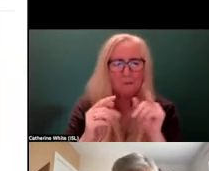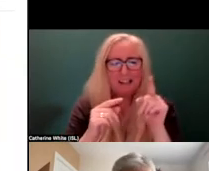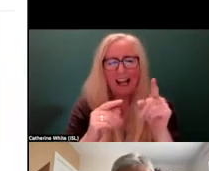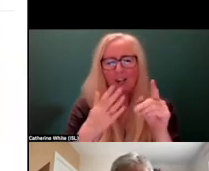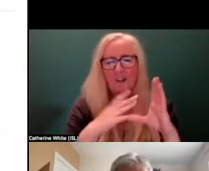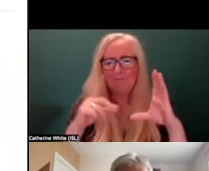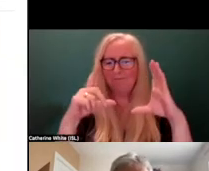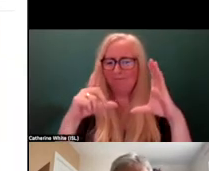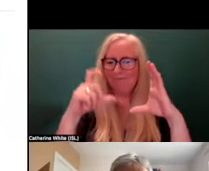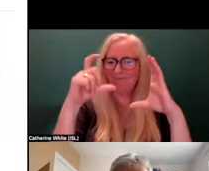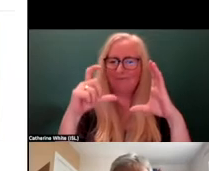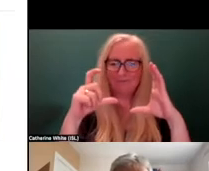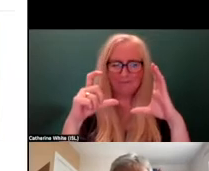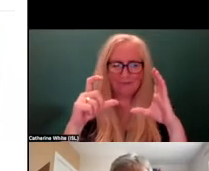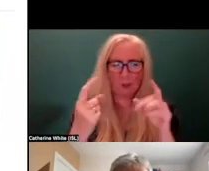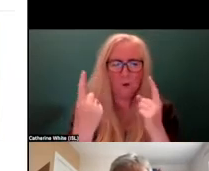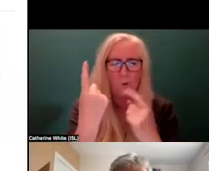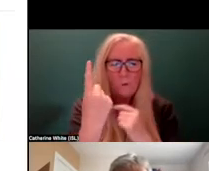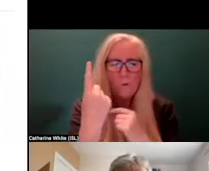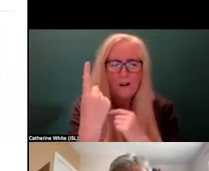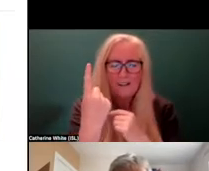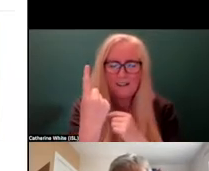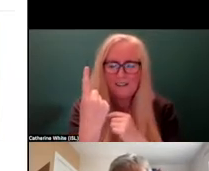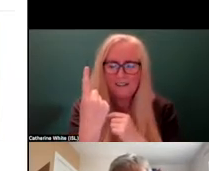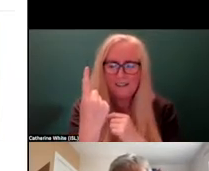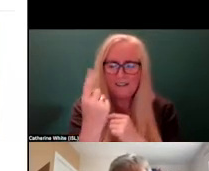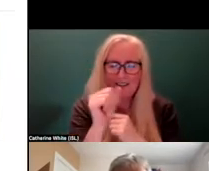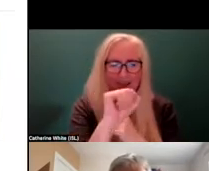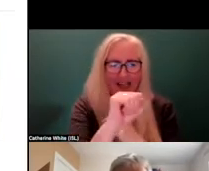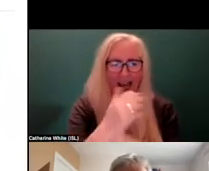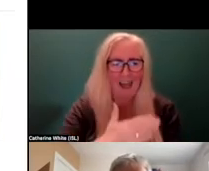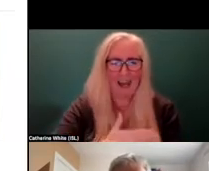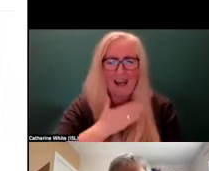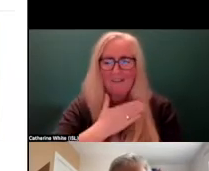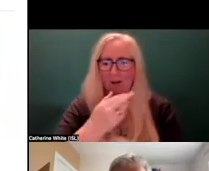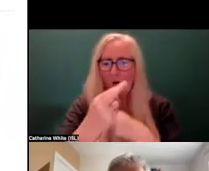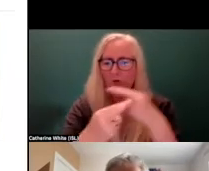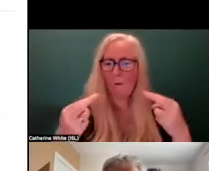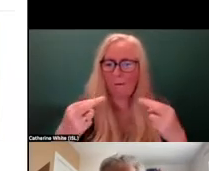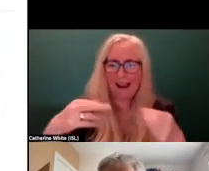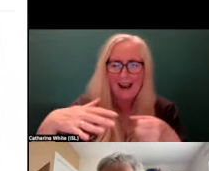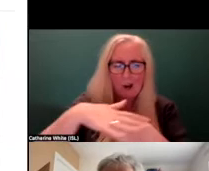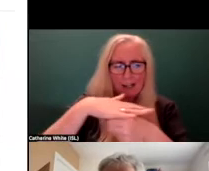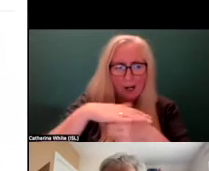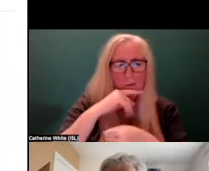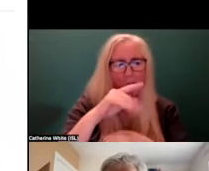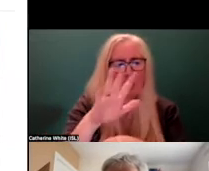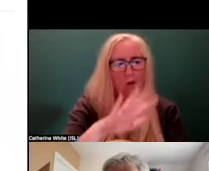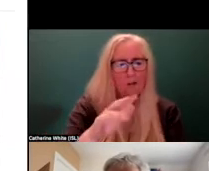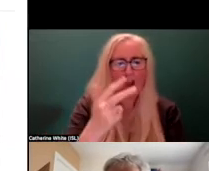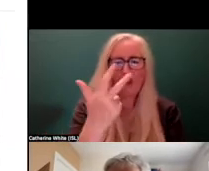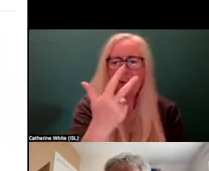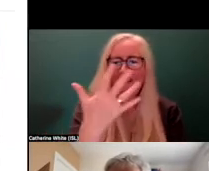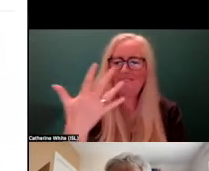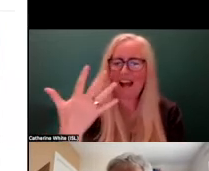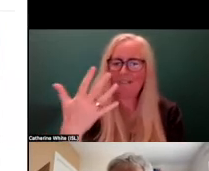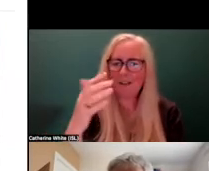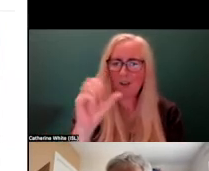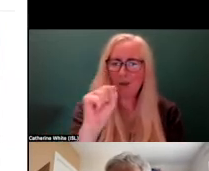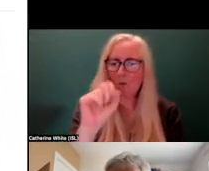That's just a shot of one of the living units, they're roughly around 35 square metres.